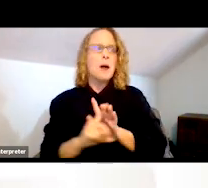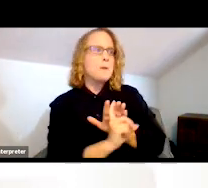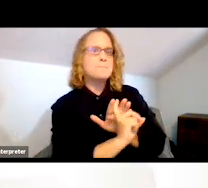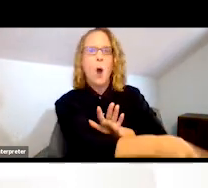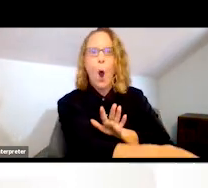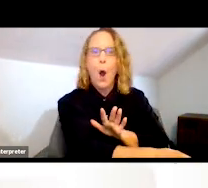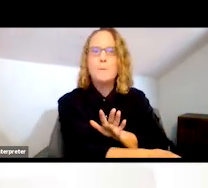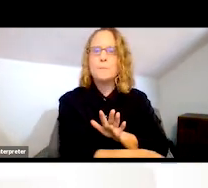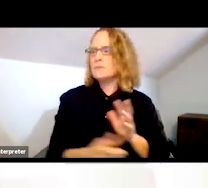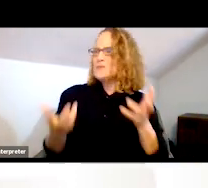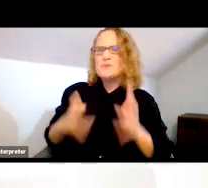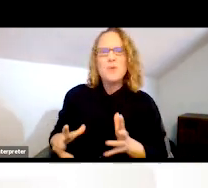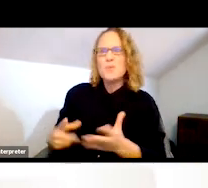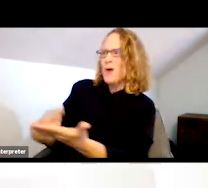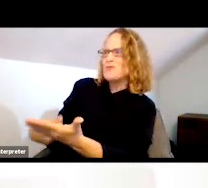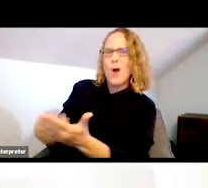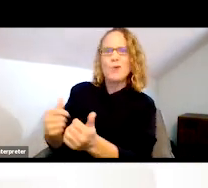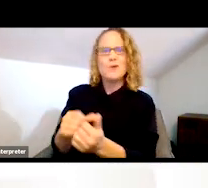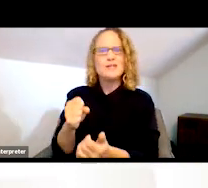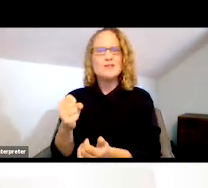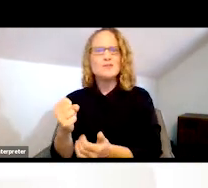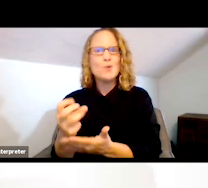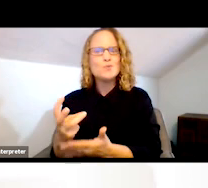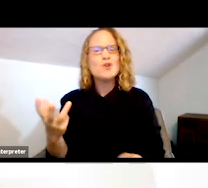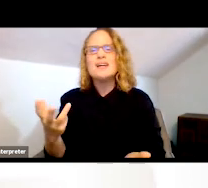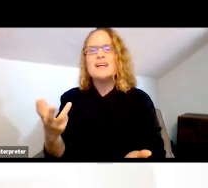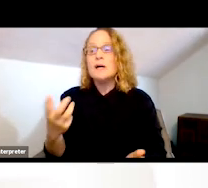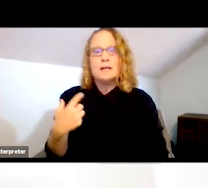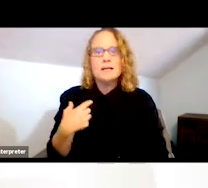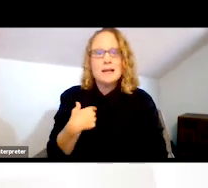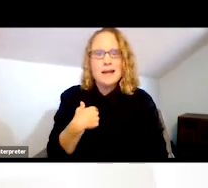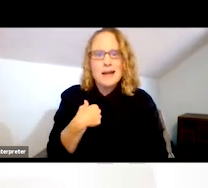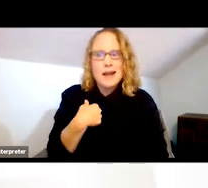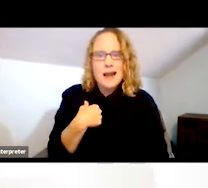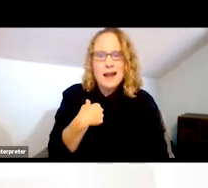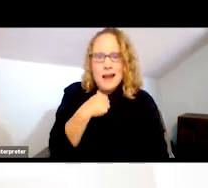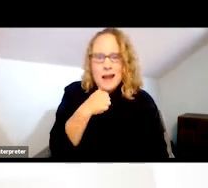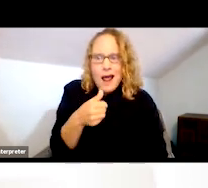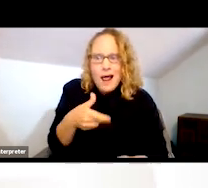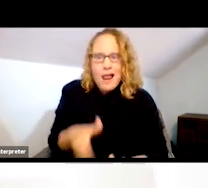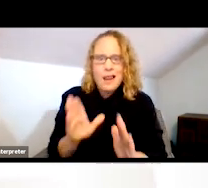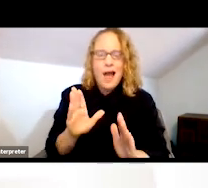I have to chuckle to myself and sort of think about, in my neighborhood, when I was a kid, when the social worker came,